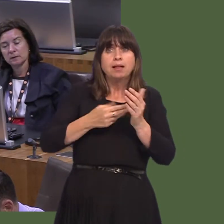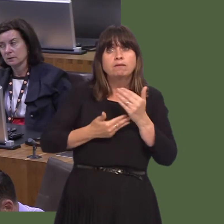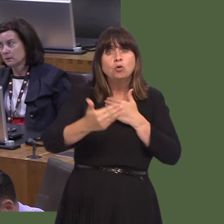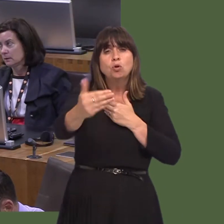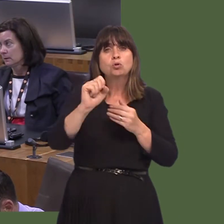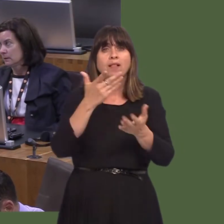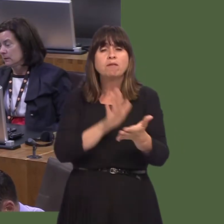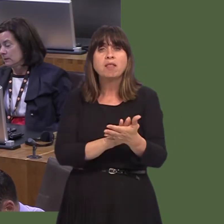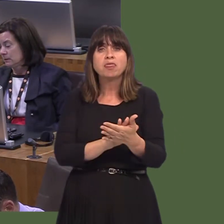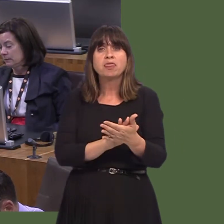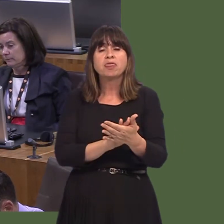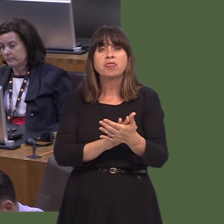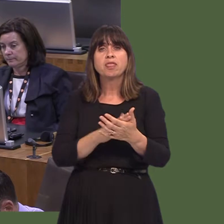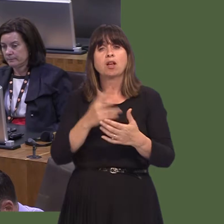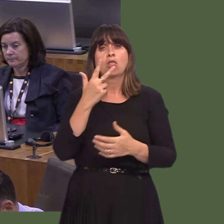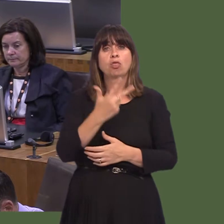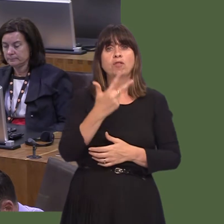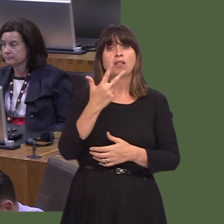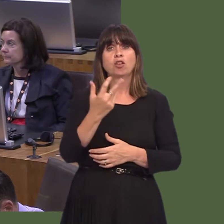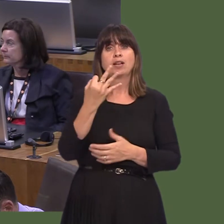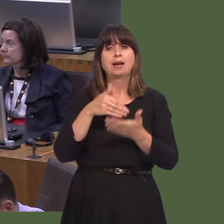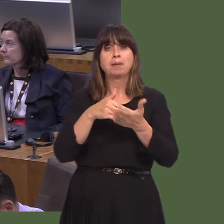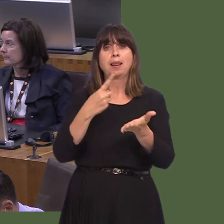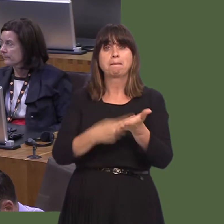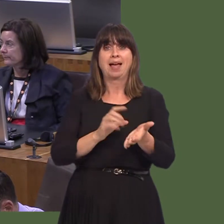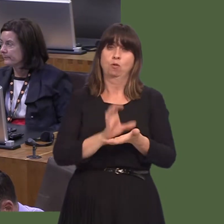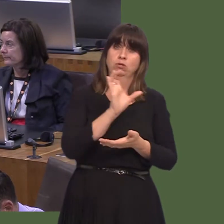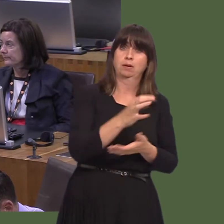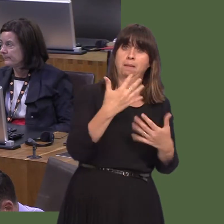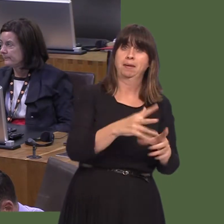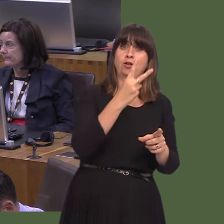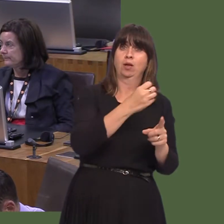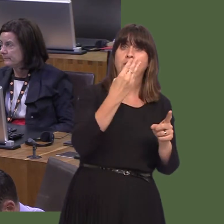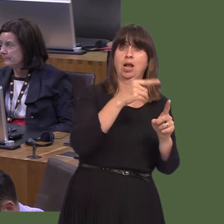Investment in respiratory care in Wales has increased from £338 million in 2009-10 to £432 million in 2016-17.